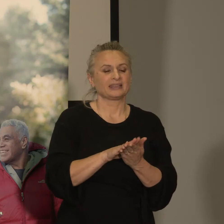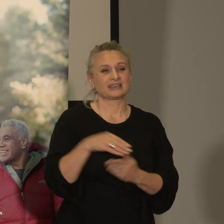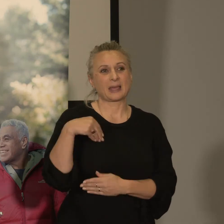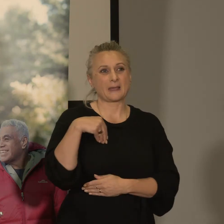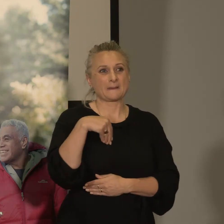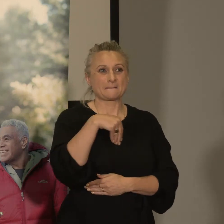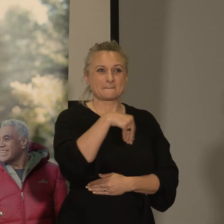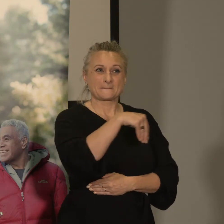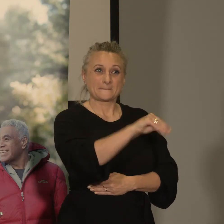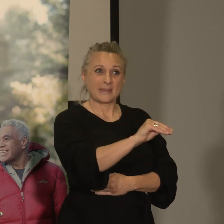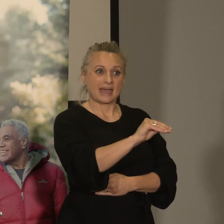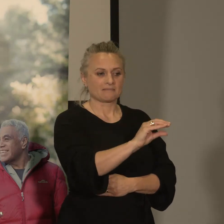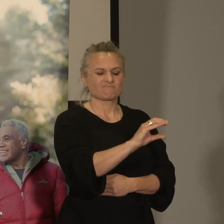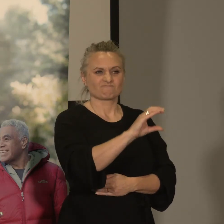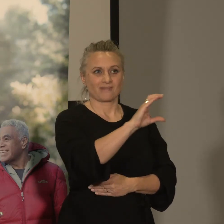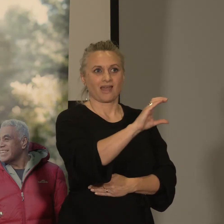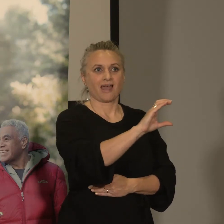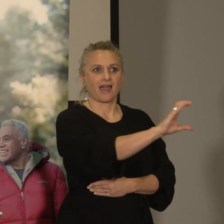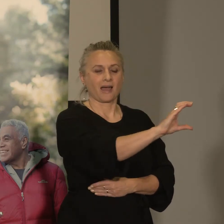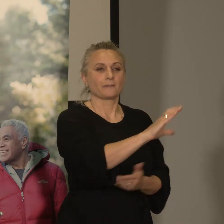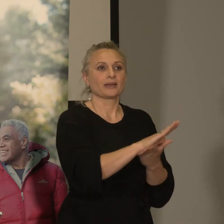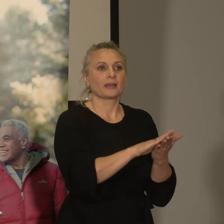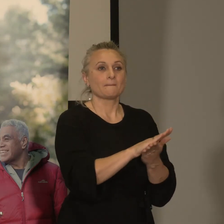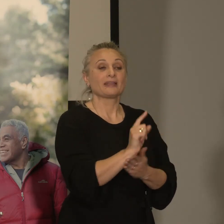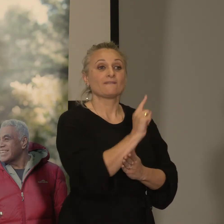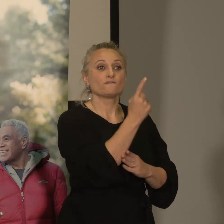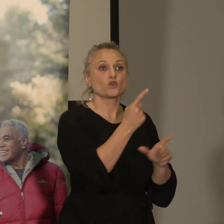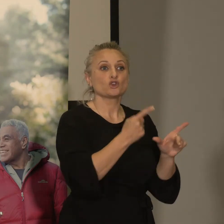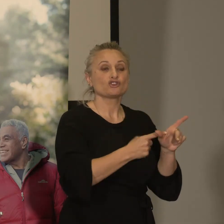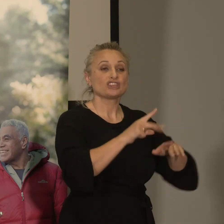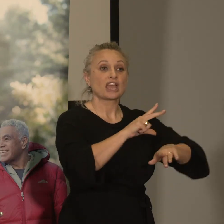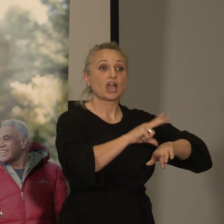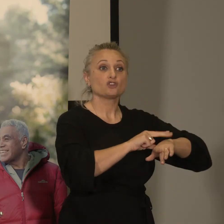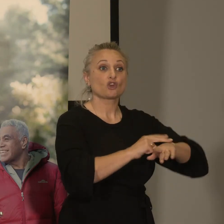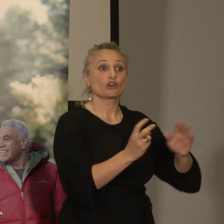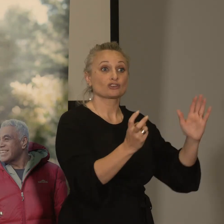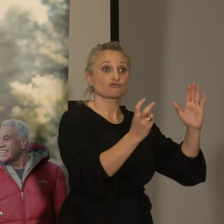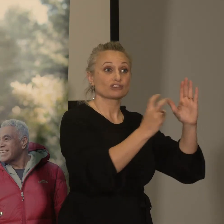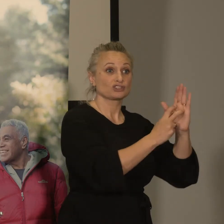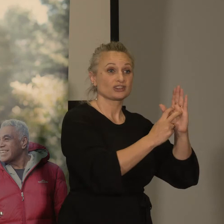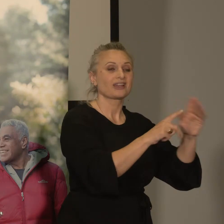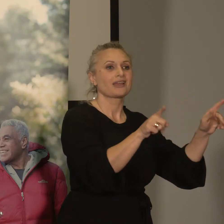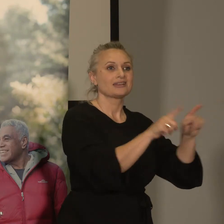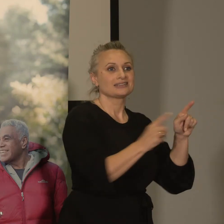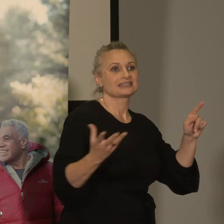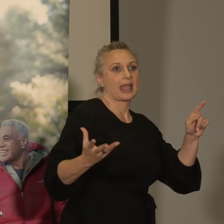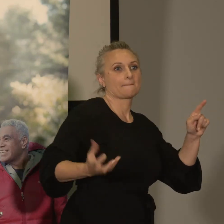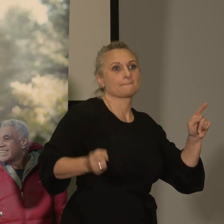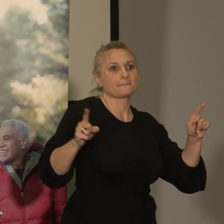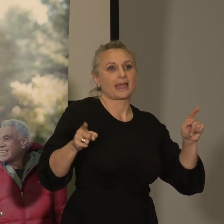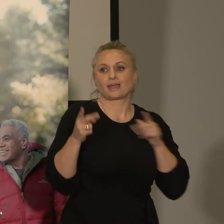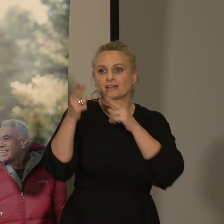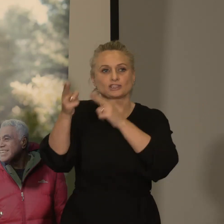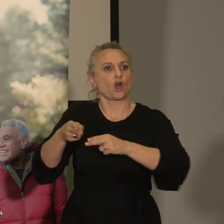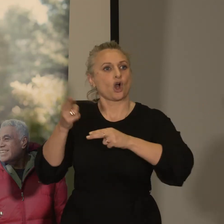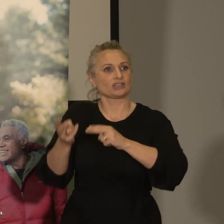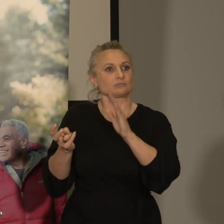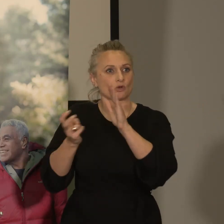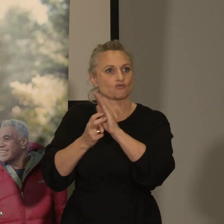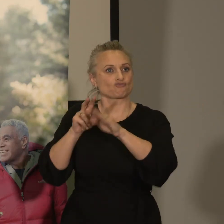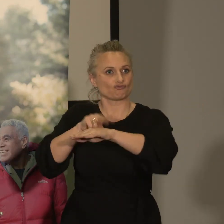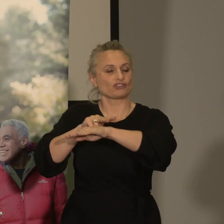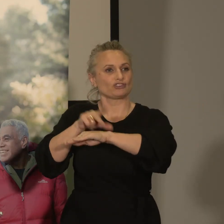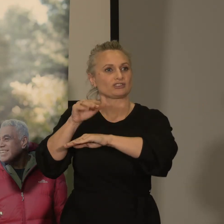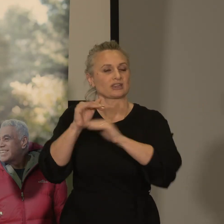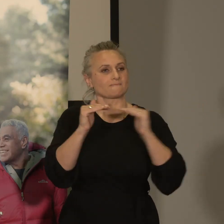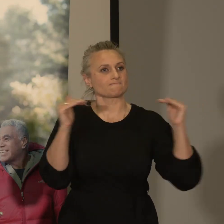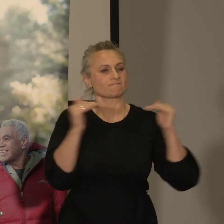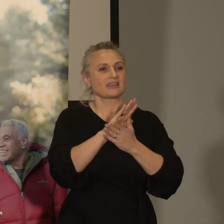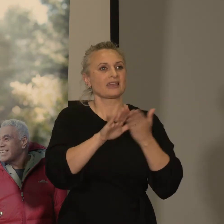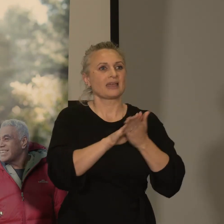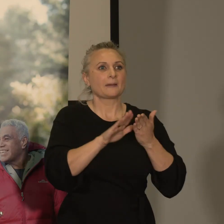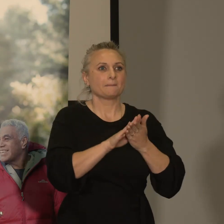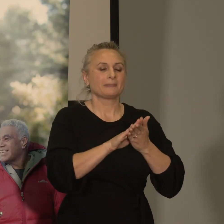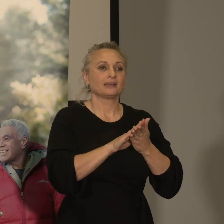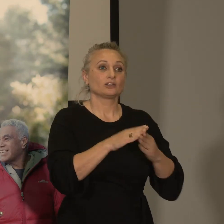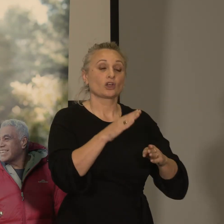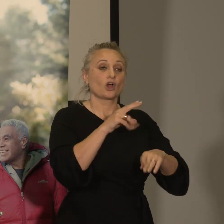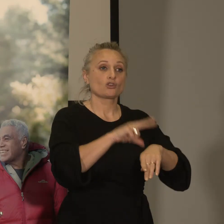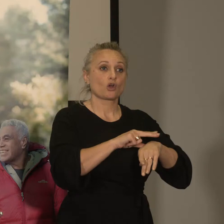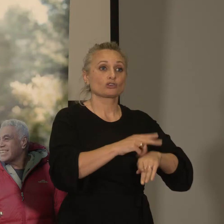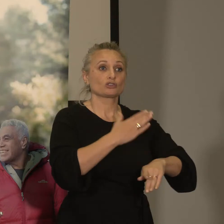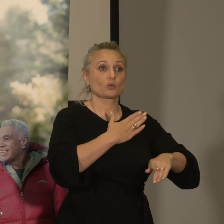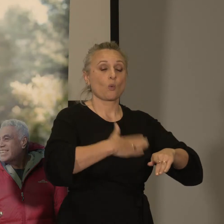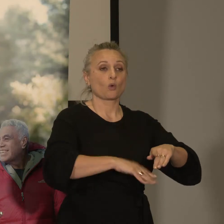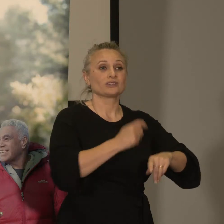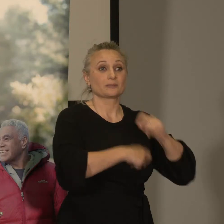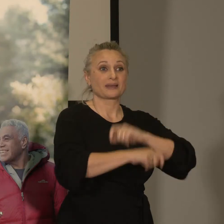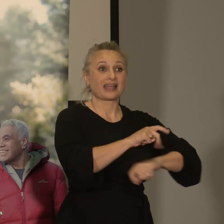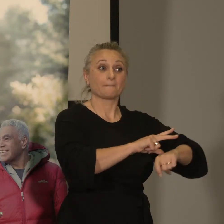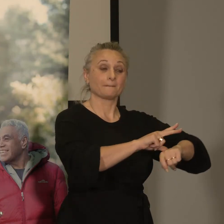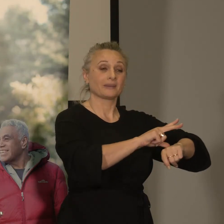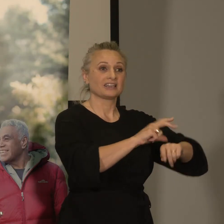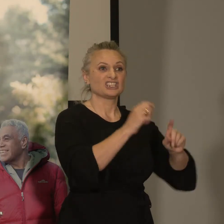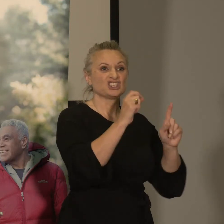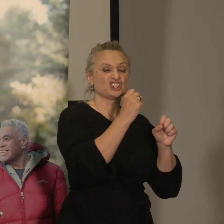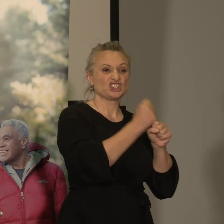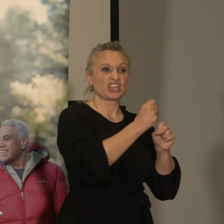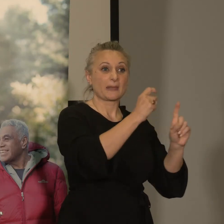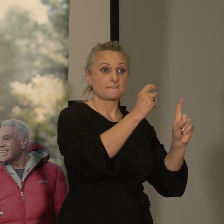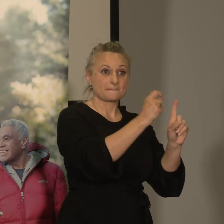payback -- pay gap to reduce